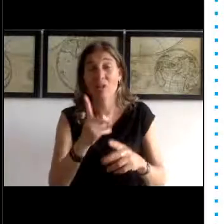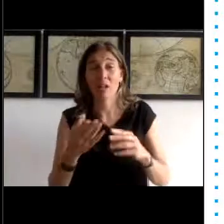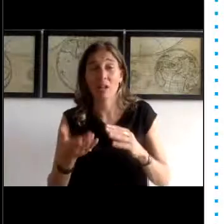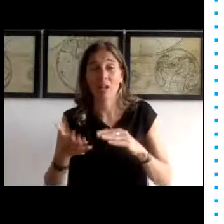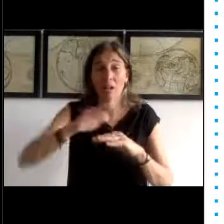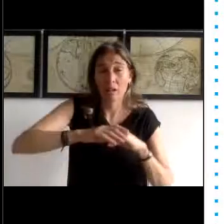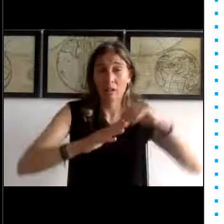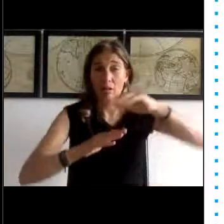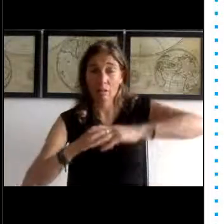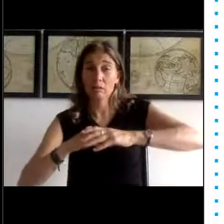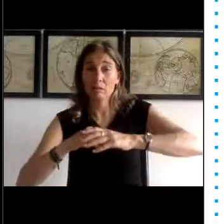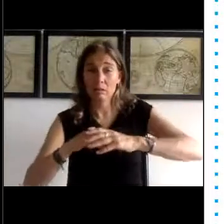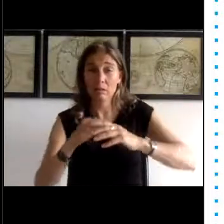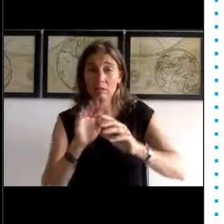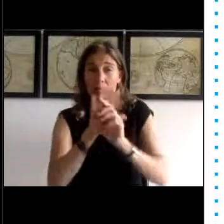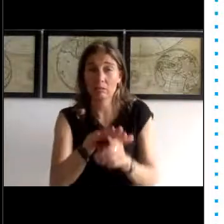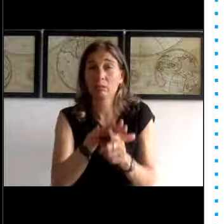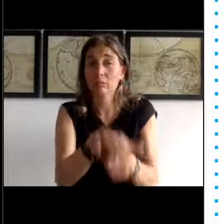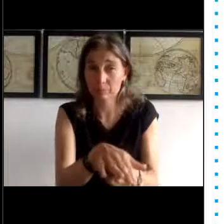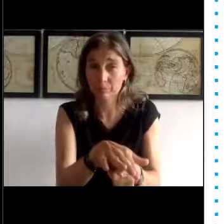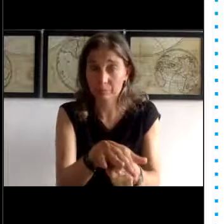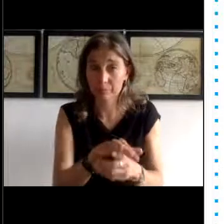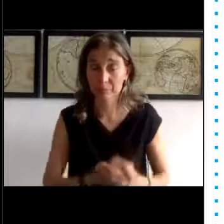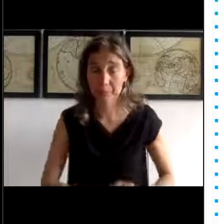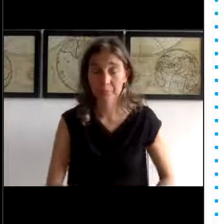I guess now in these weeks or months we're seeing